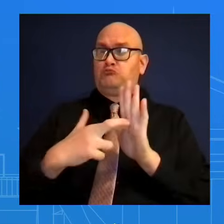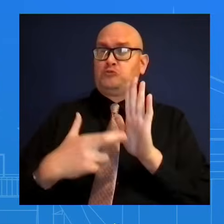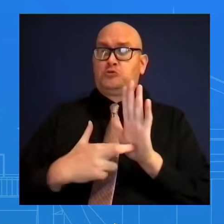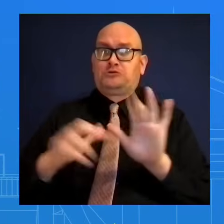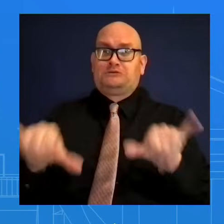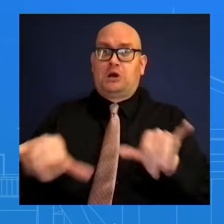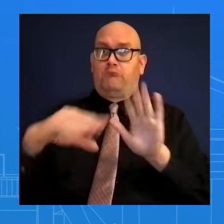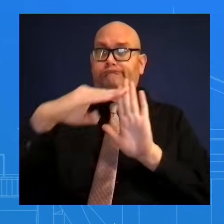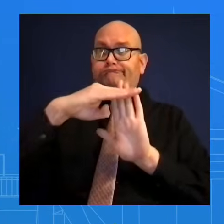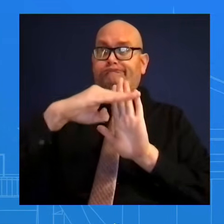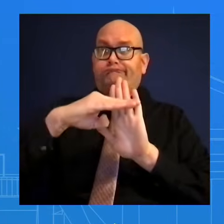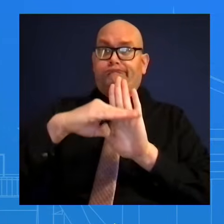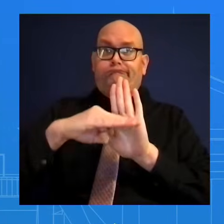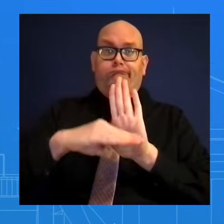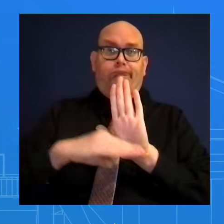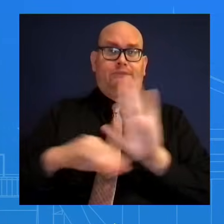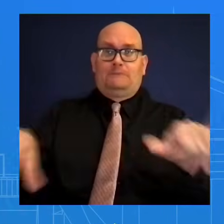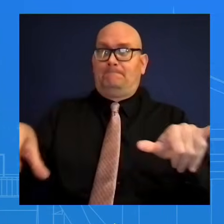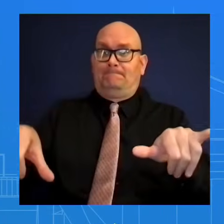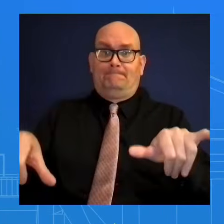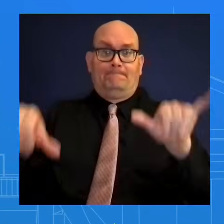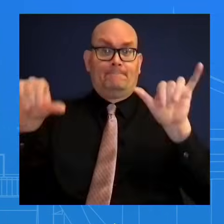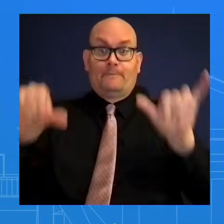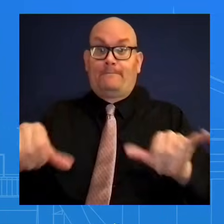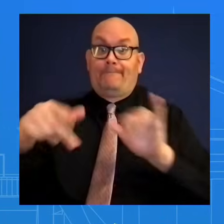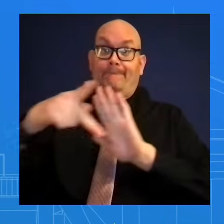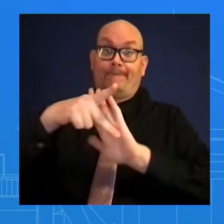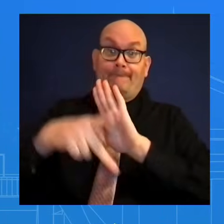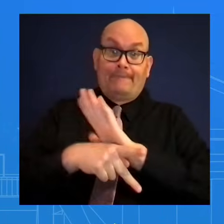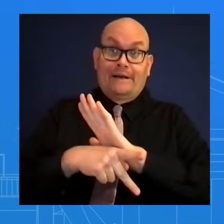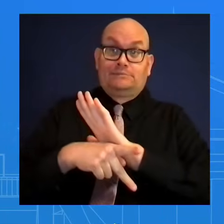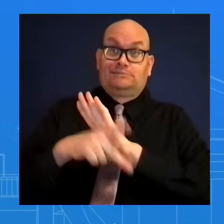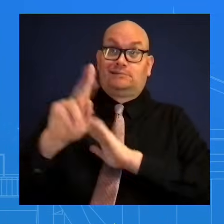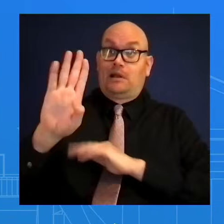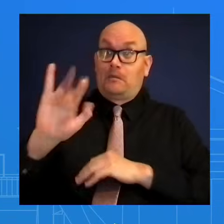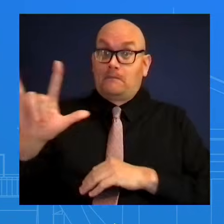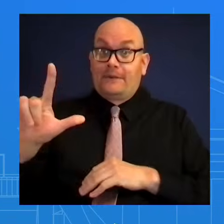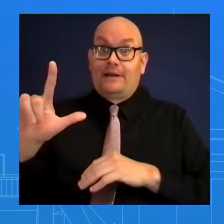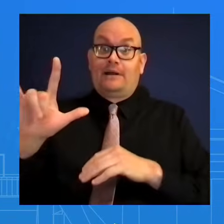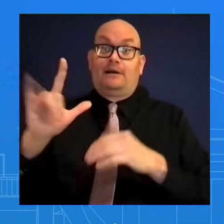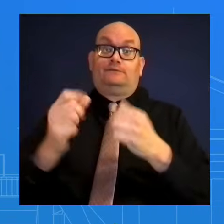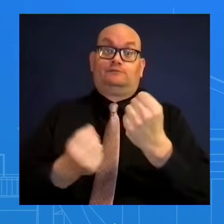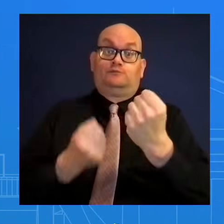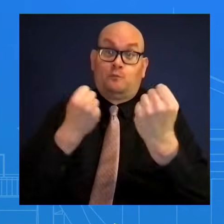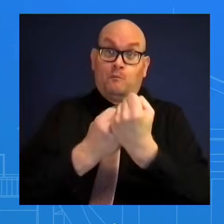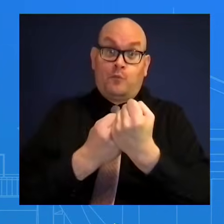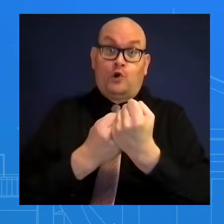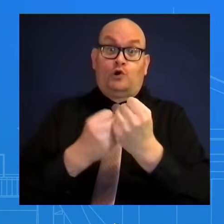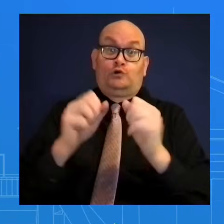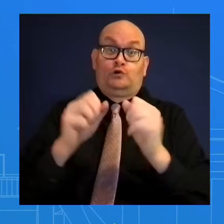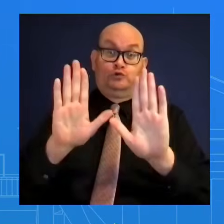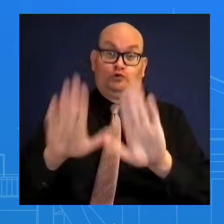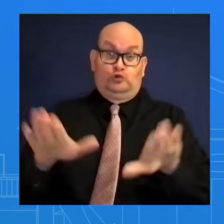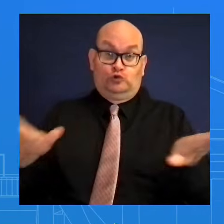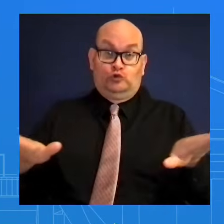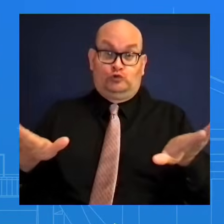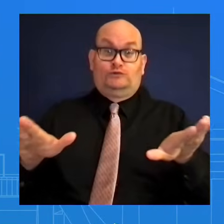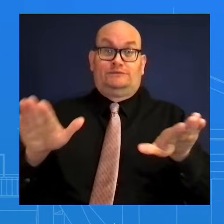it maintains states' ability to support vulnerable children. So that's what we were able to do. That's what the President was able to protect.